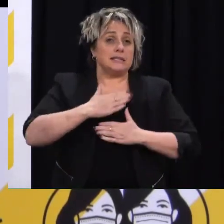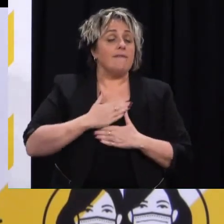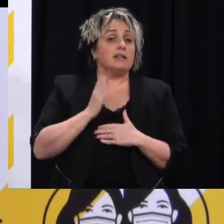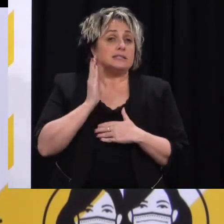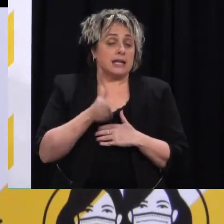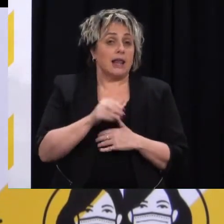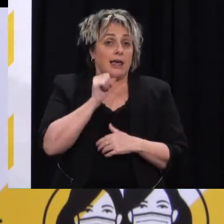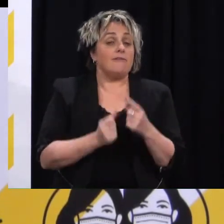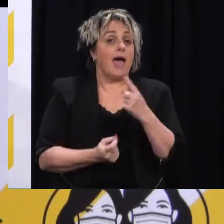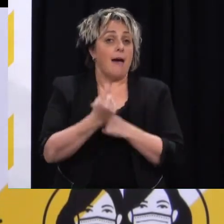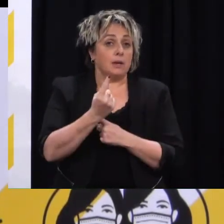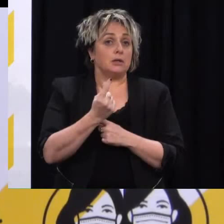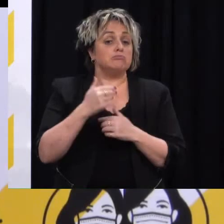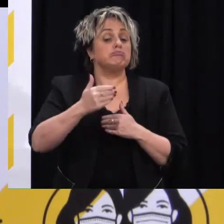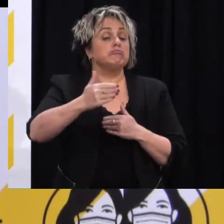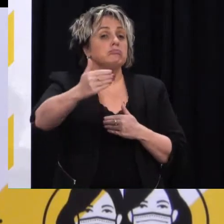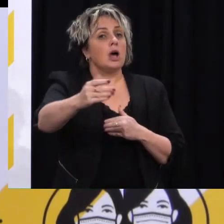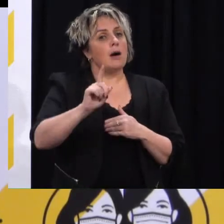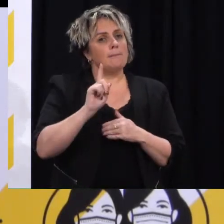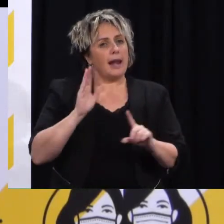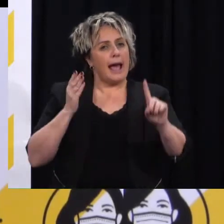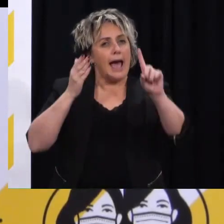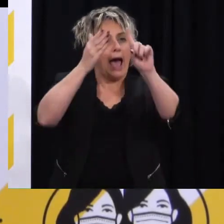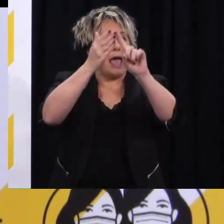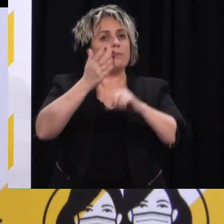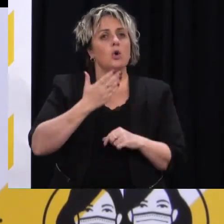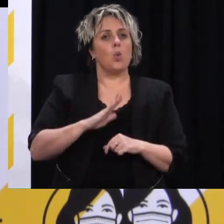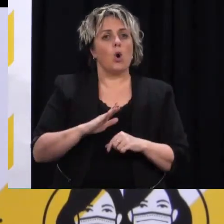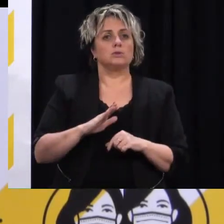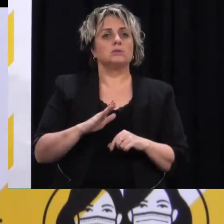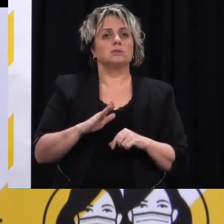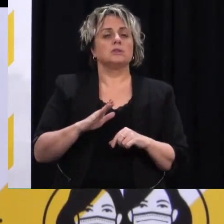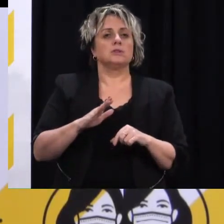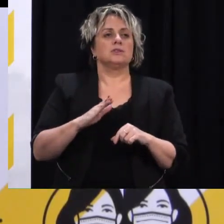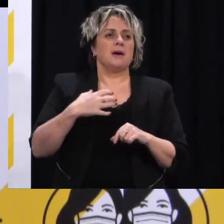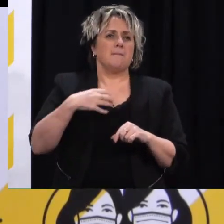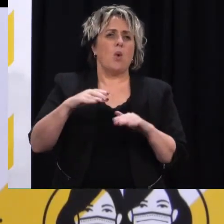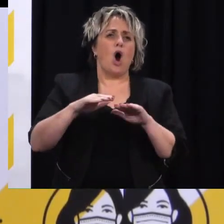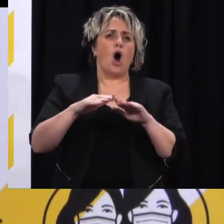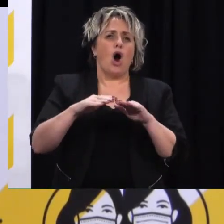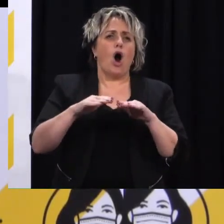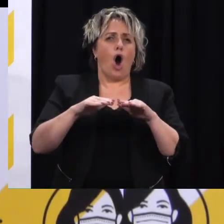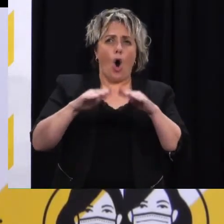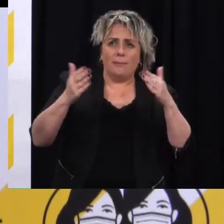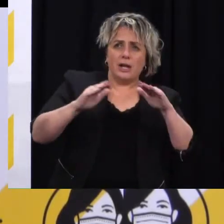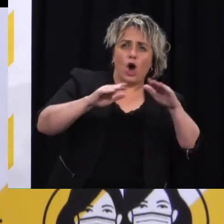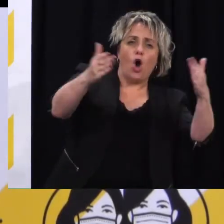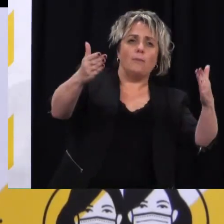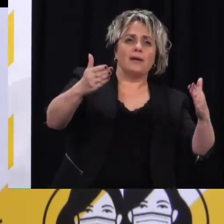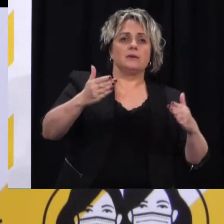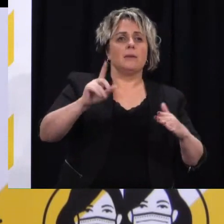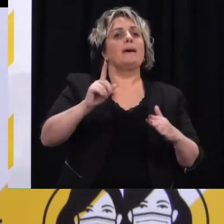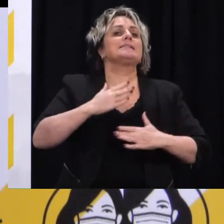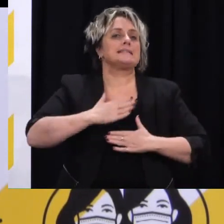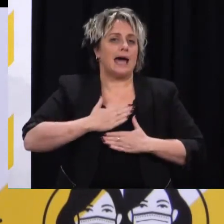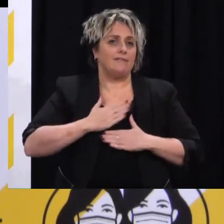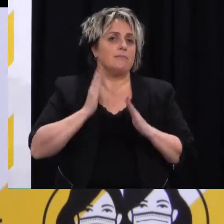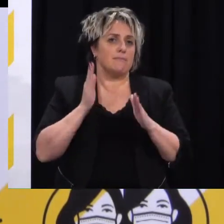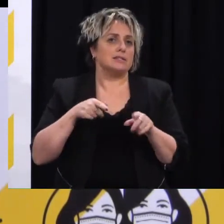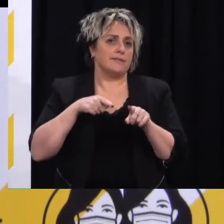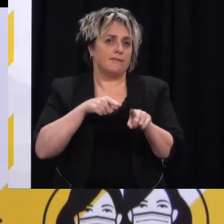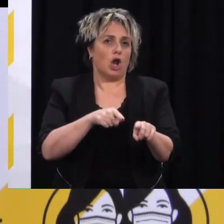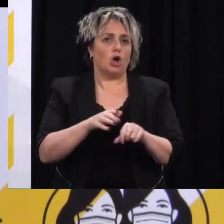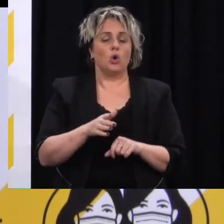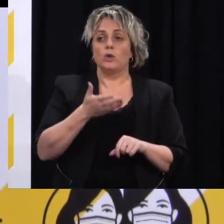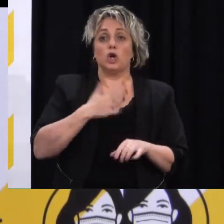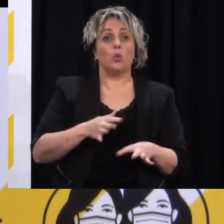those decisions but we want to